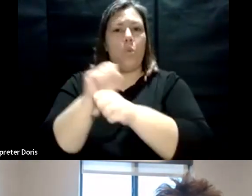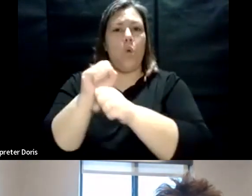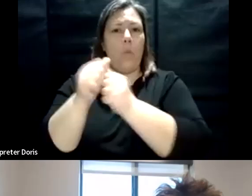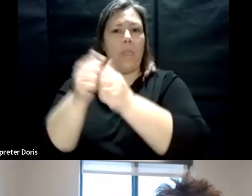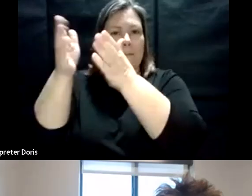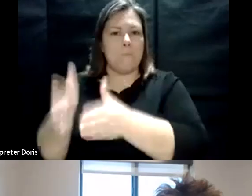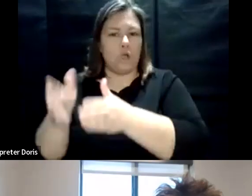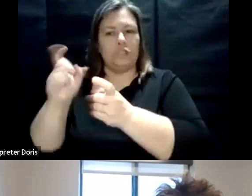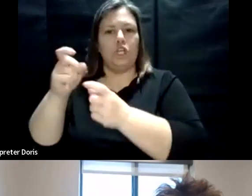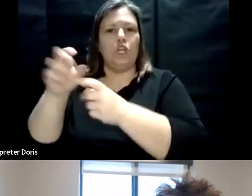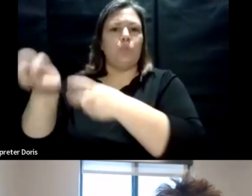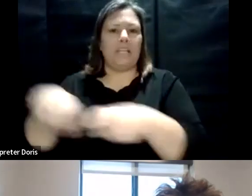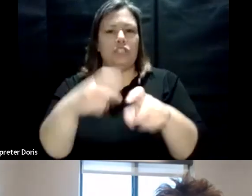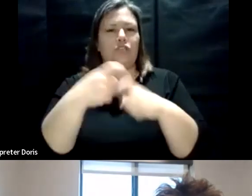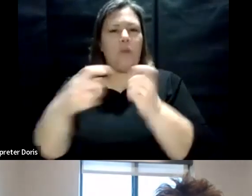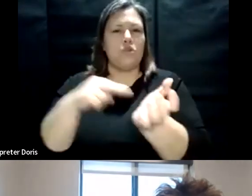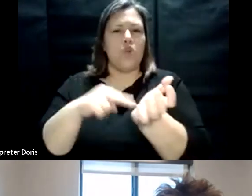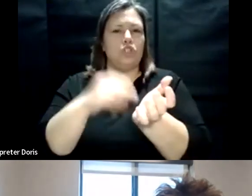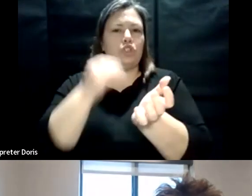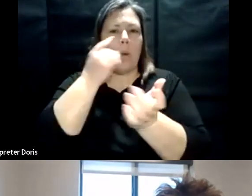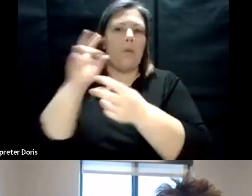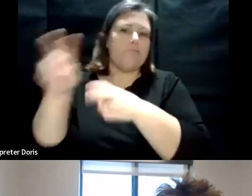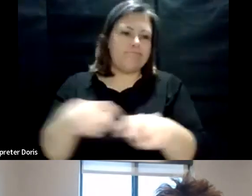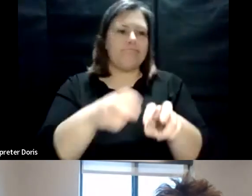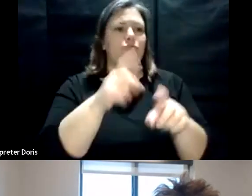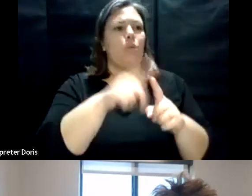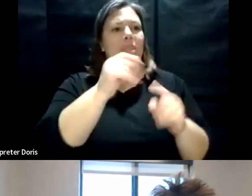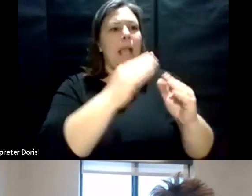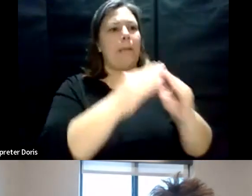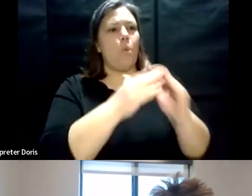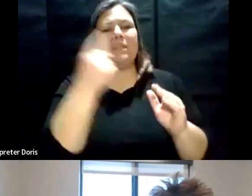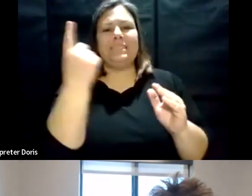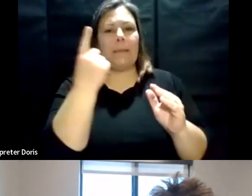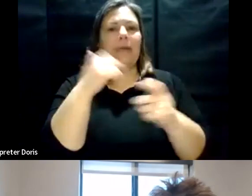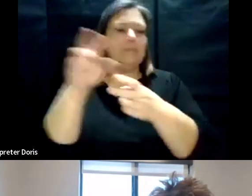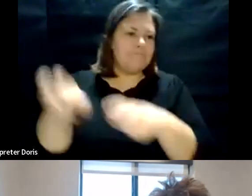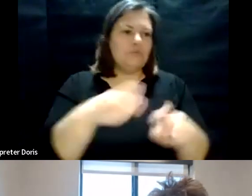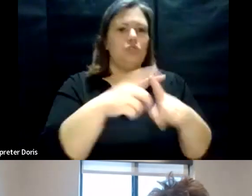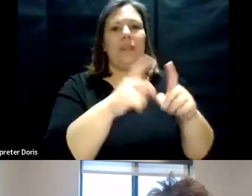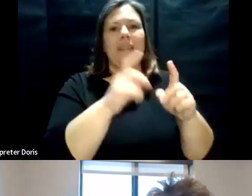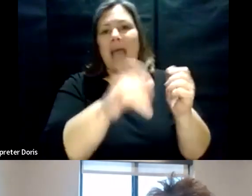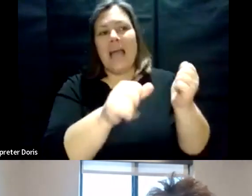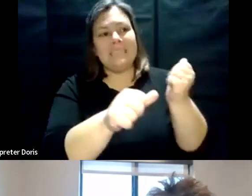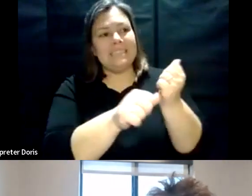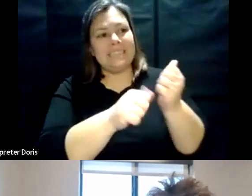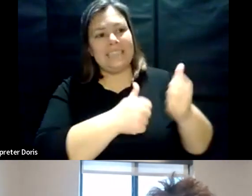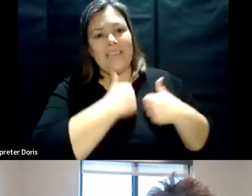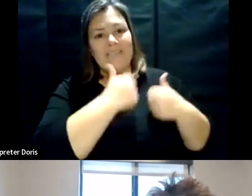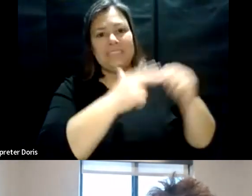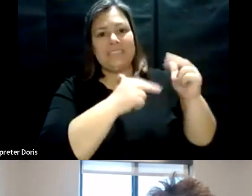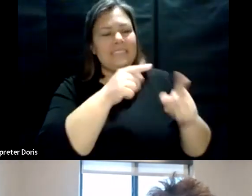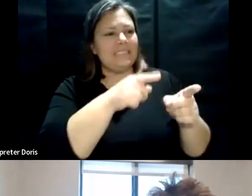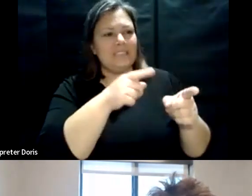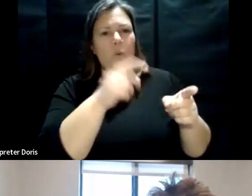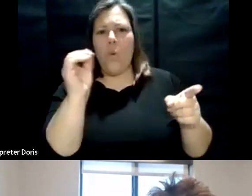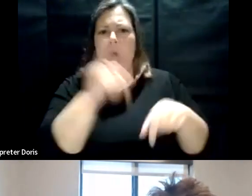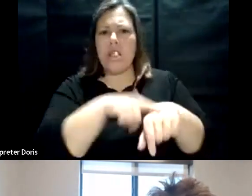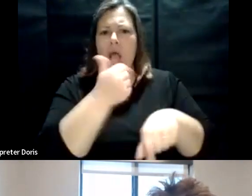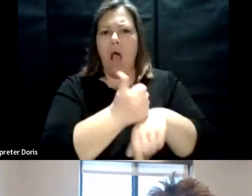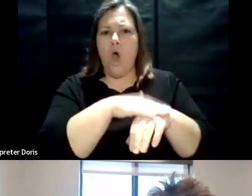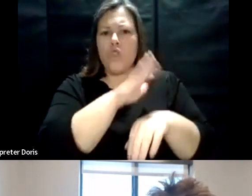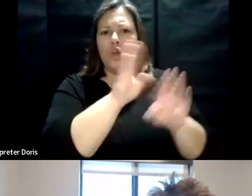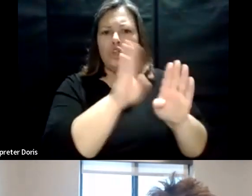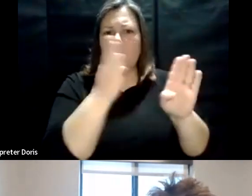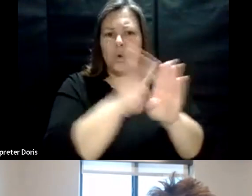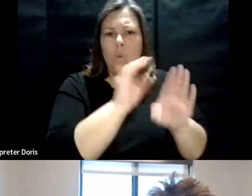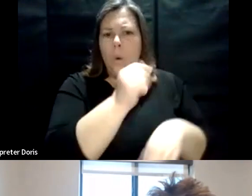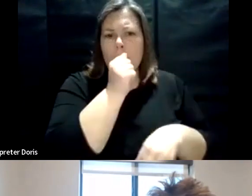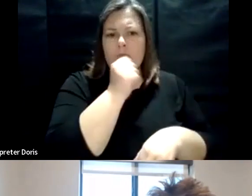Some of this Q. A. In conversation. So if you've had situations where you're working with someone and transitioning them out of an nursing home and getting them back into the community, but maybe be assisted living facility, they're looking at moving in doesn't have locks.